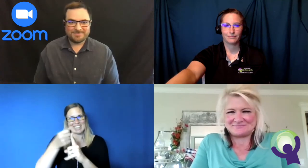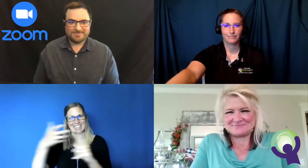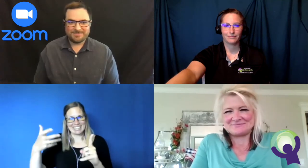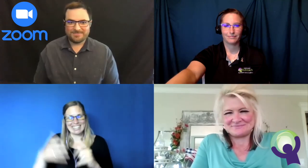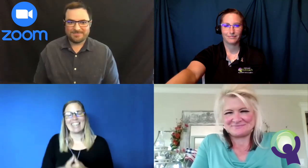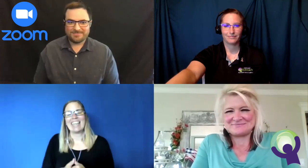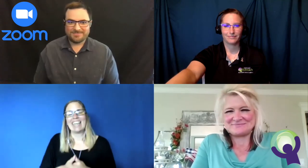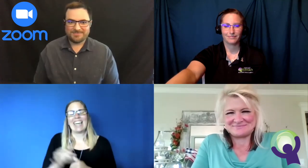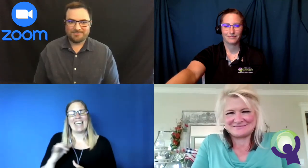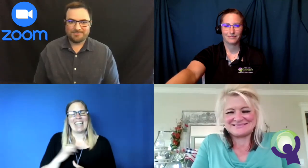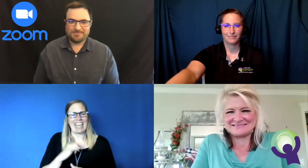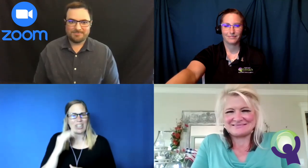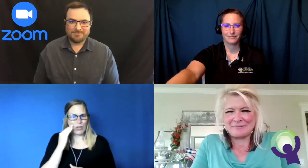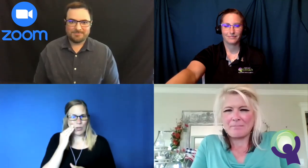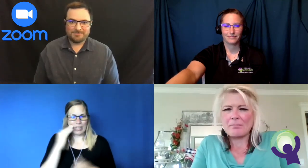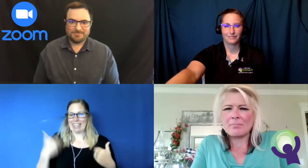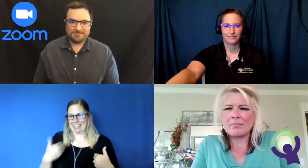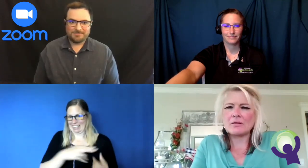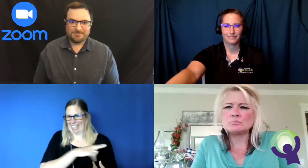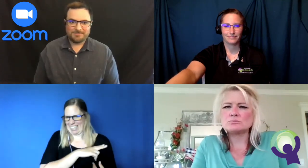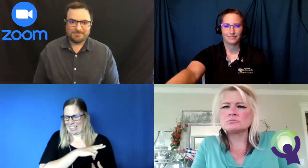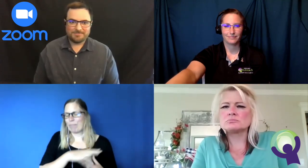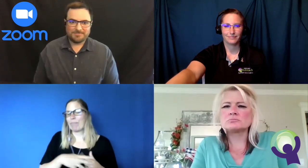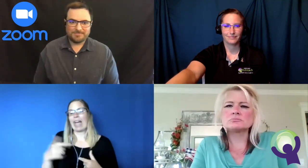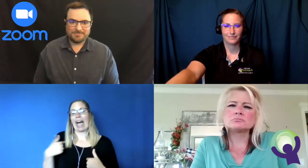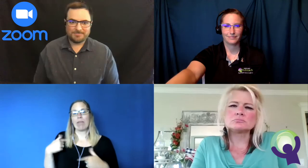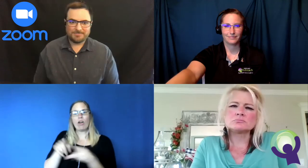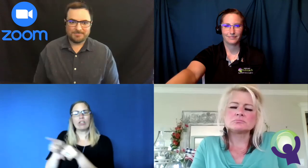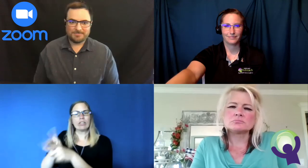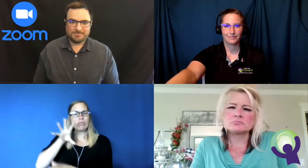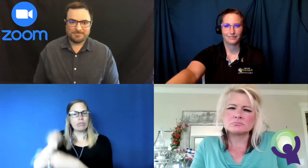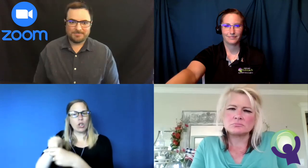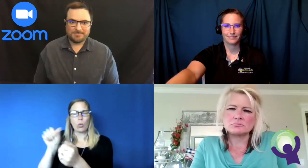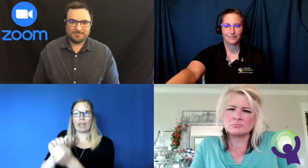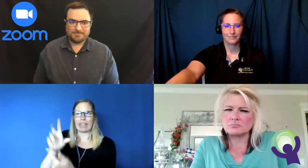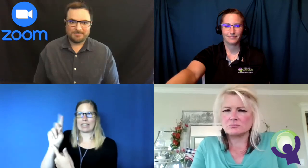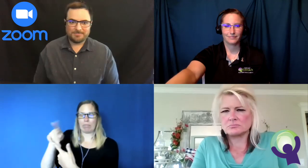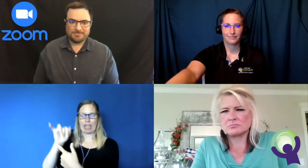This is Heidi. I am participating on a DPI work group and I know